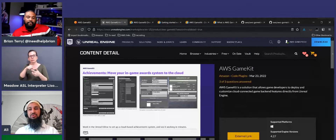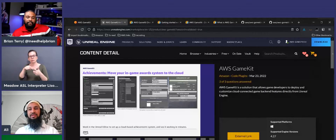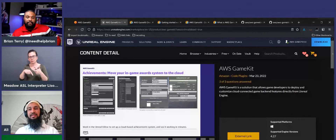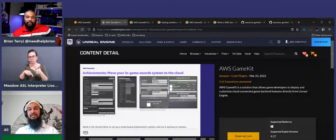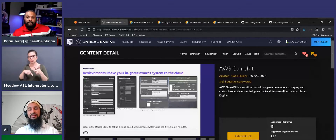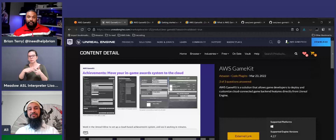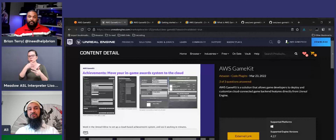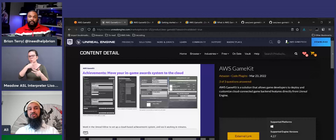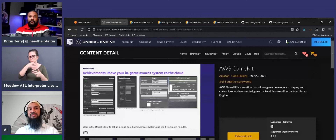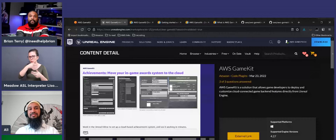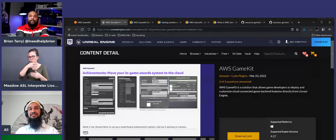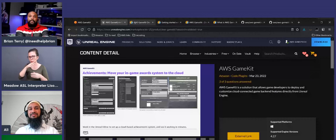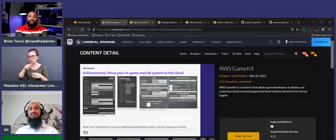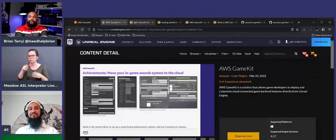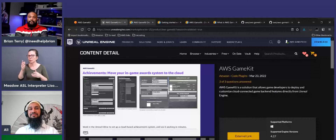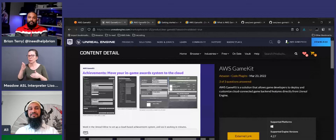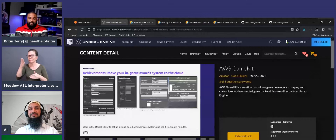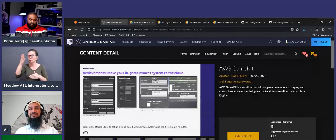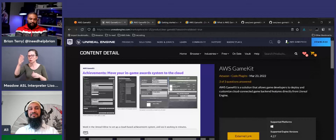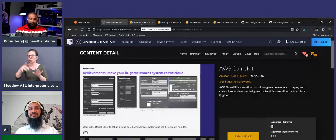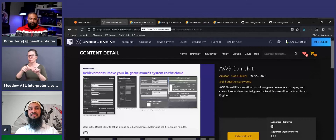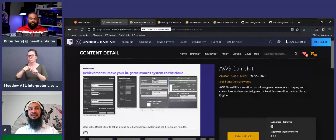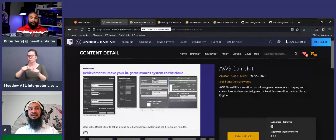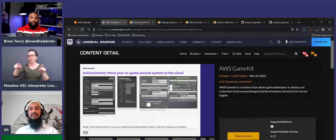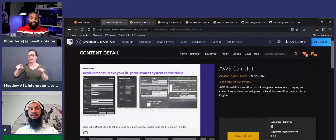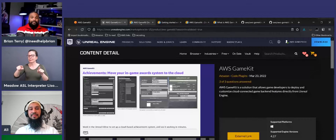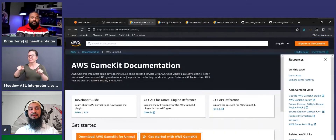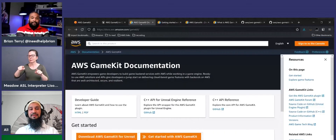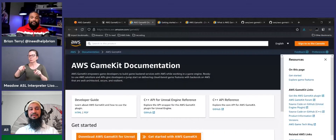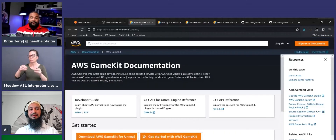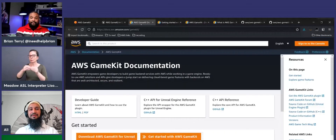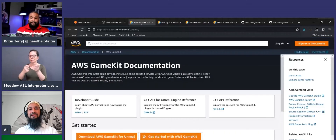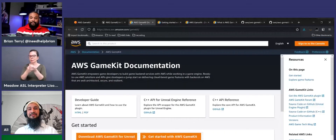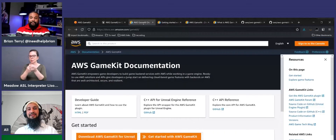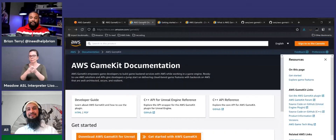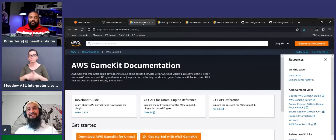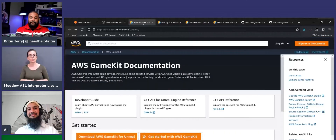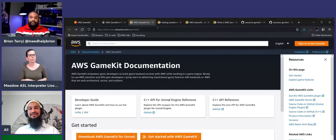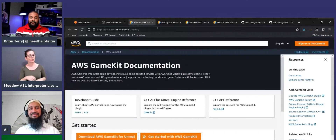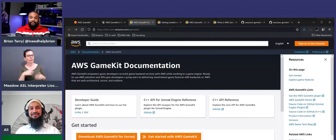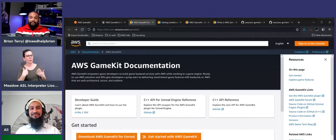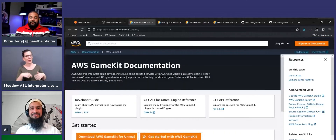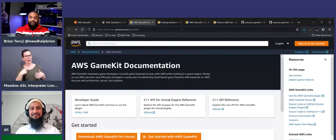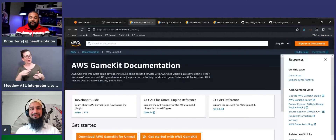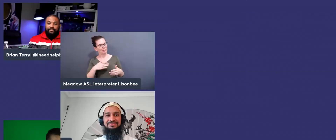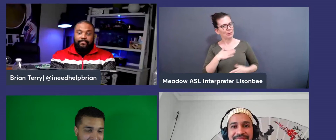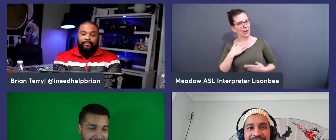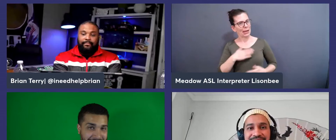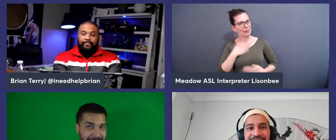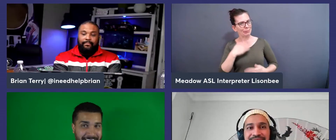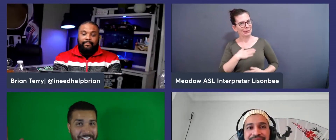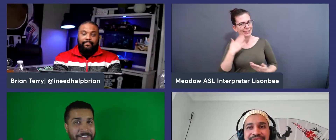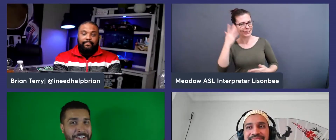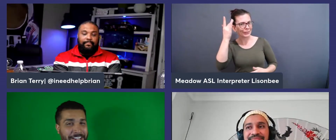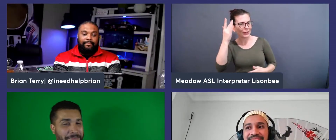in the future releases. Well, that makes me pretty happy because that's exactly what I am.